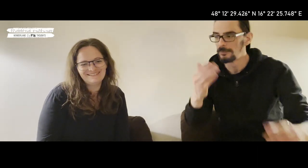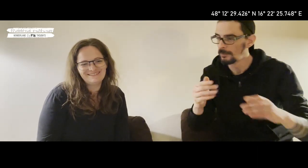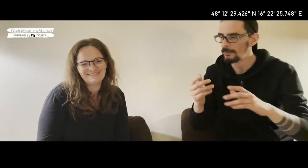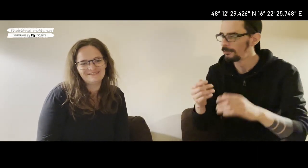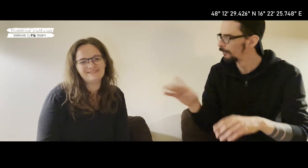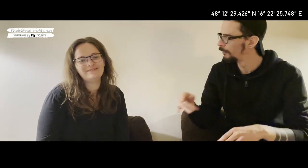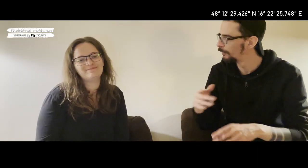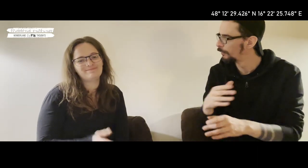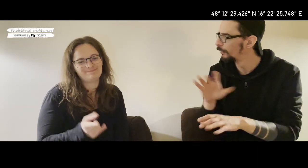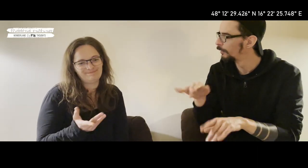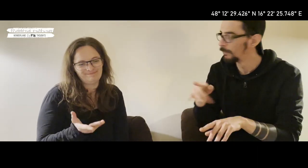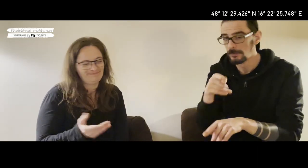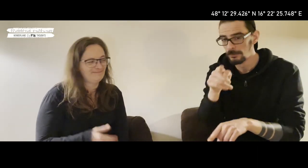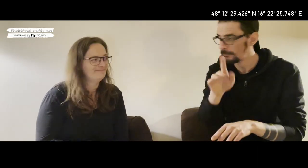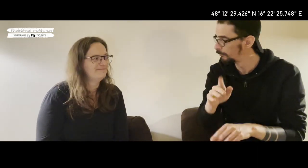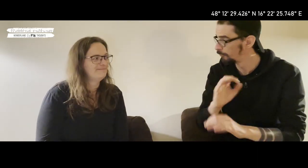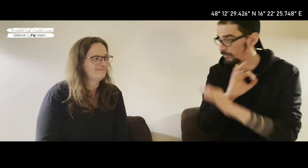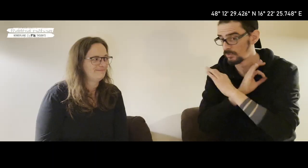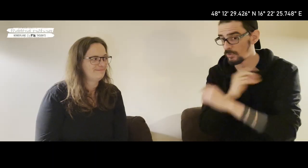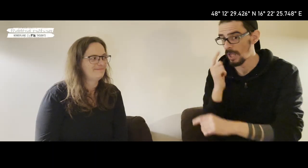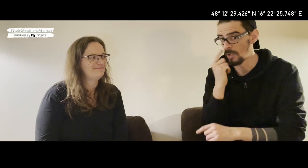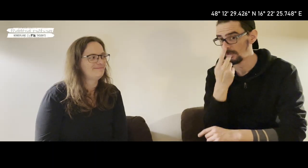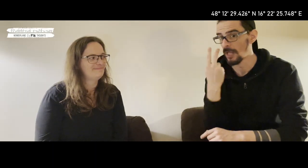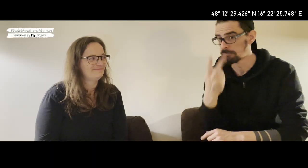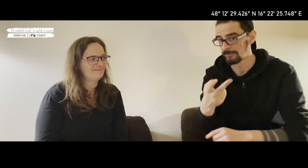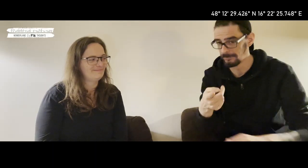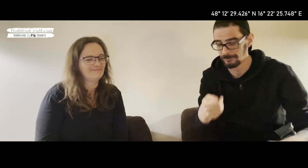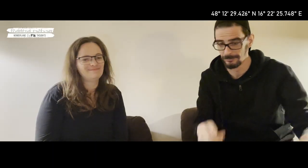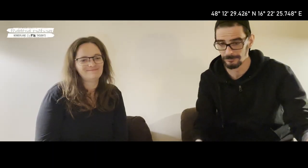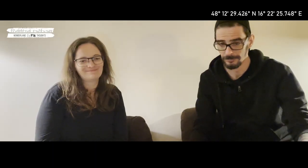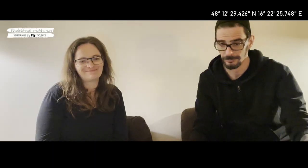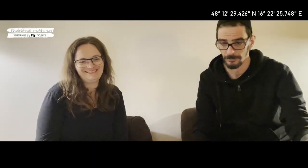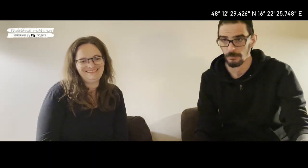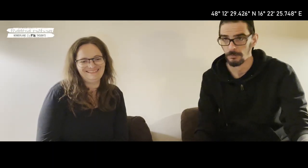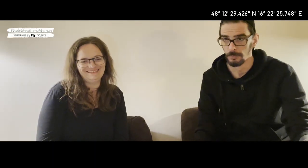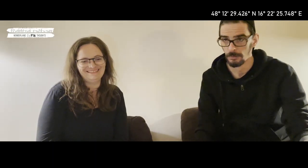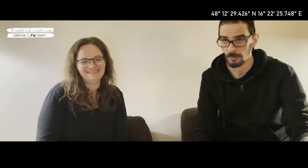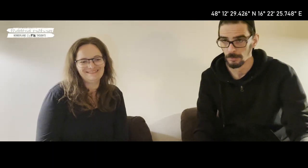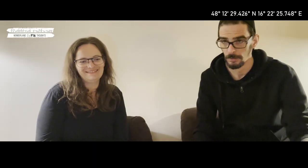And look at this: Did you see her piercing empty eyes? *meeep*